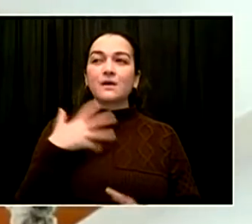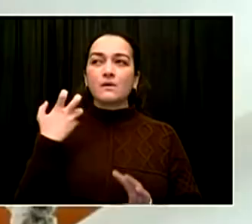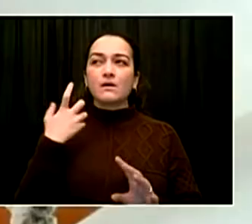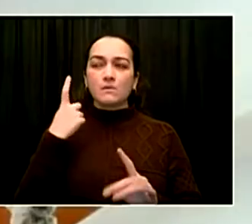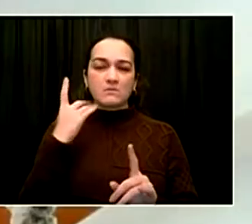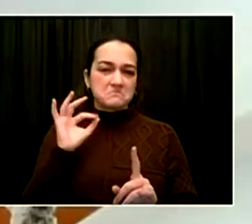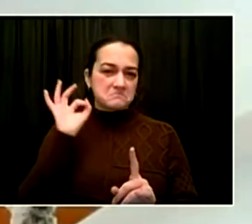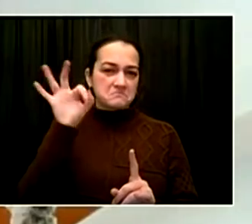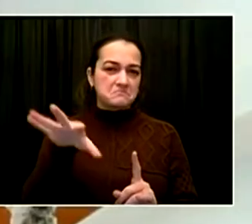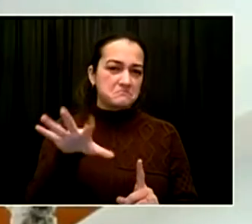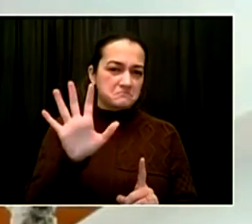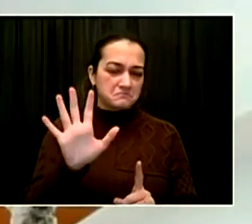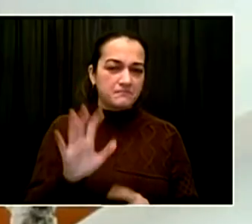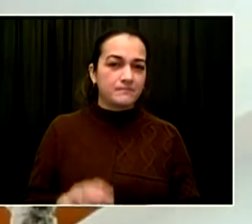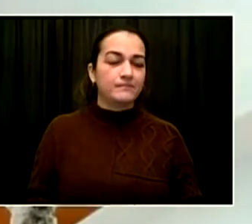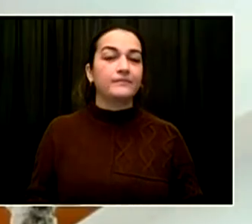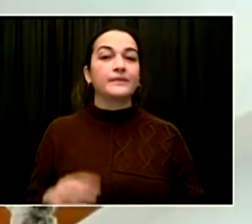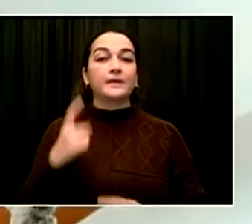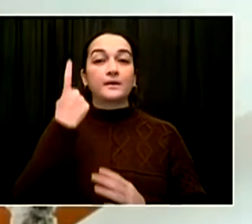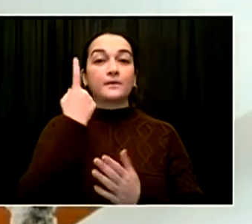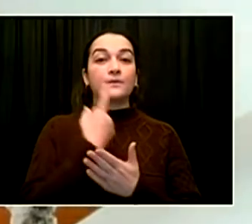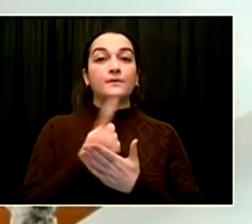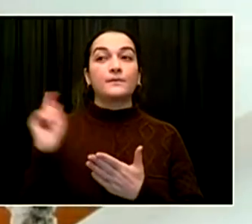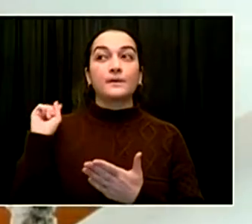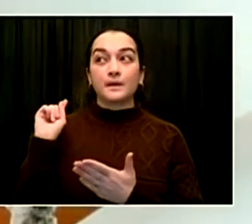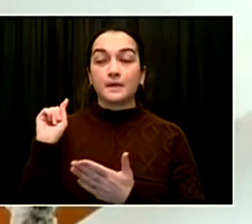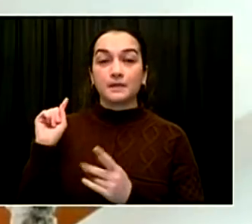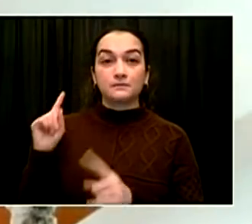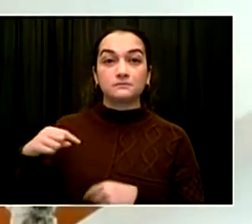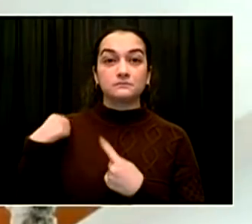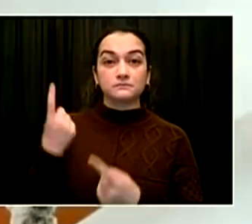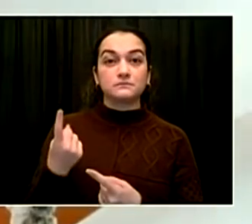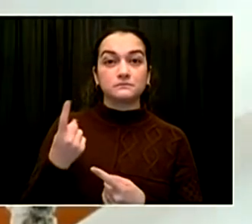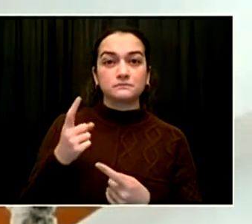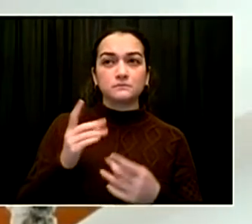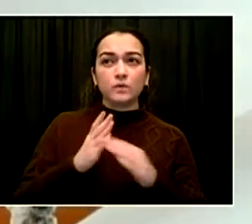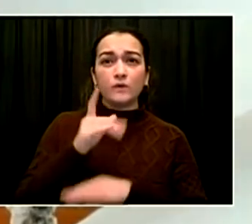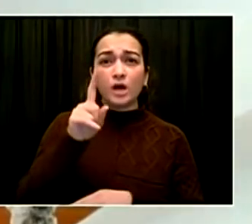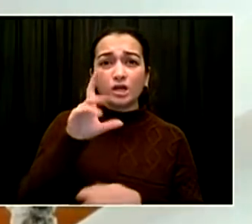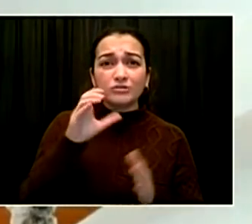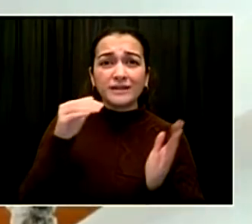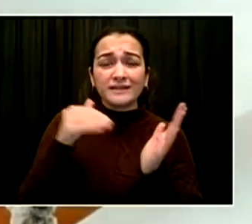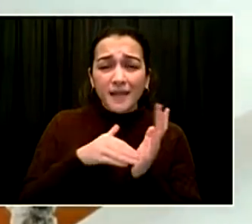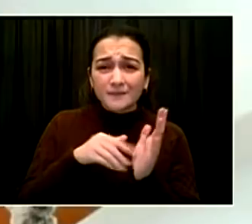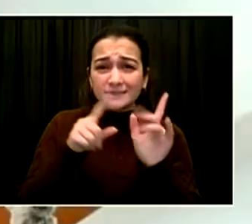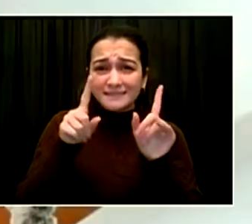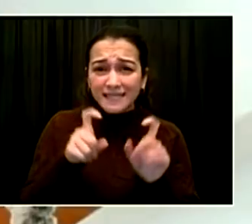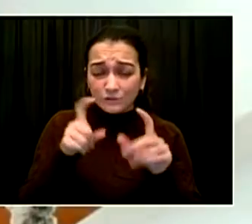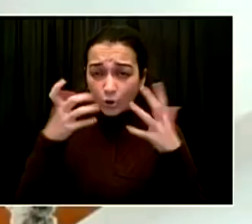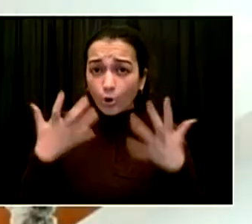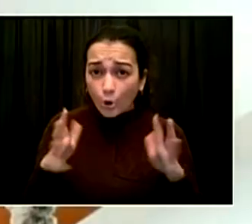EVERYTHING IN OUR POWER TO HELP NEW YORKERS MAKE THE DECISION SO THEY CAN HAVE FAST INFORMATION TO PROTECT THEIR FAMILIES. GET A LITTLE PERSPECTIVE FOR A SECOND.